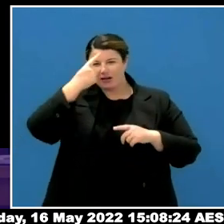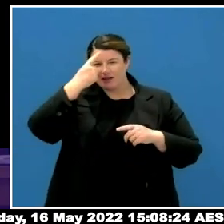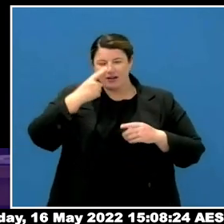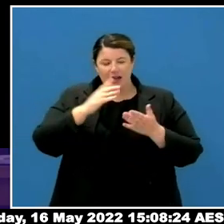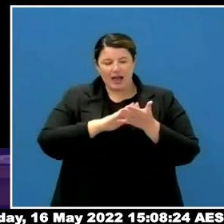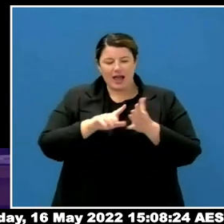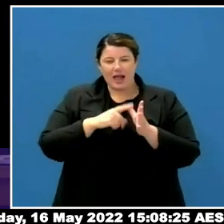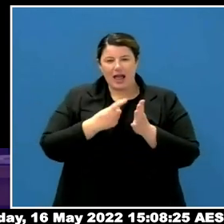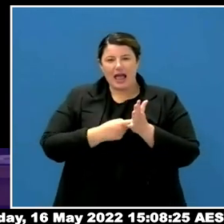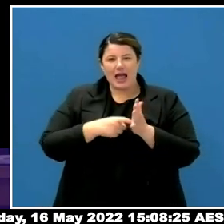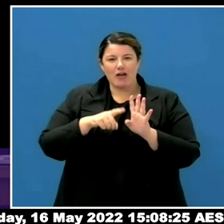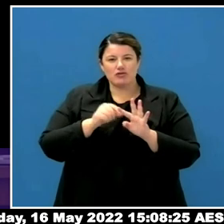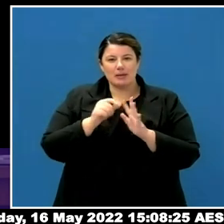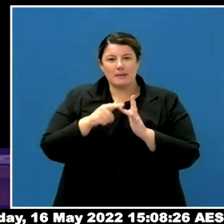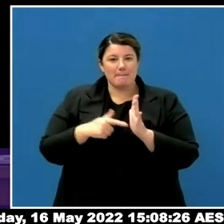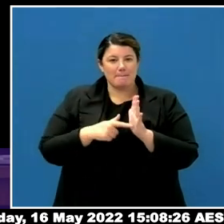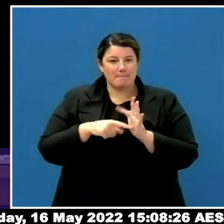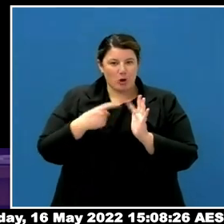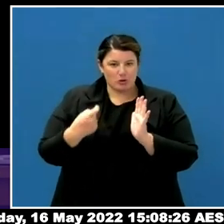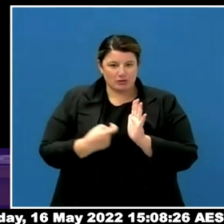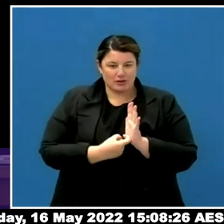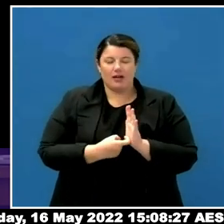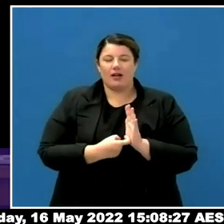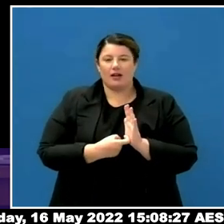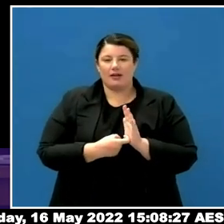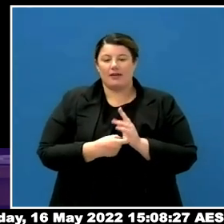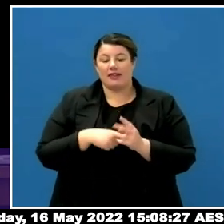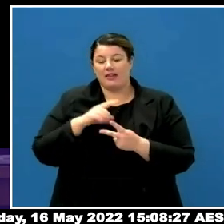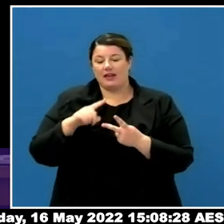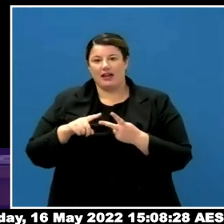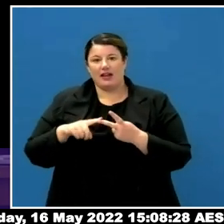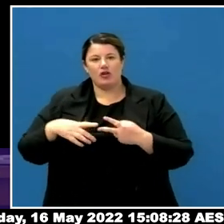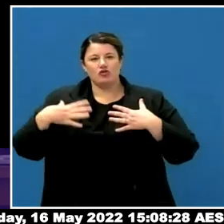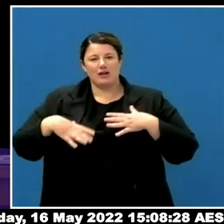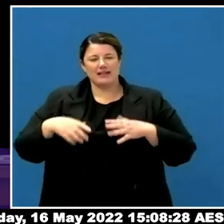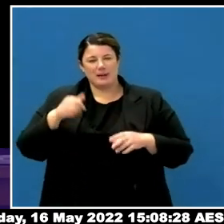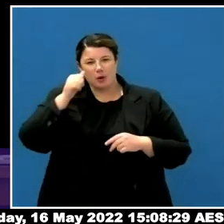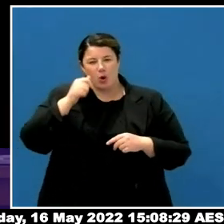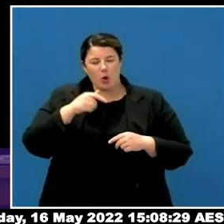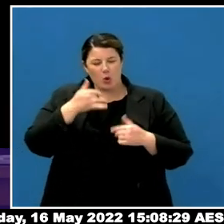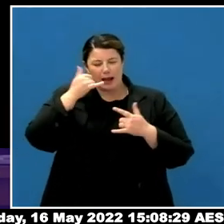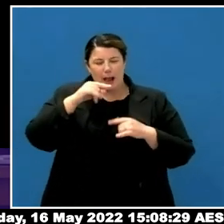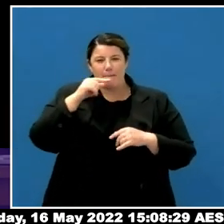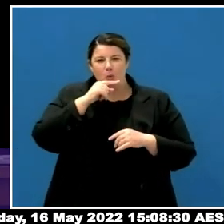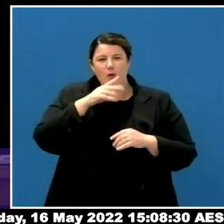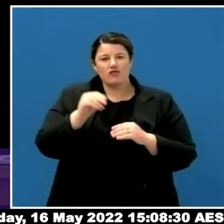photo I've referred to is him dressed up as Woody from Toy Story. Yes. MR FOGARTY: Thank you for providing those.